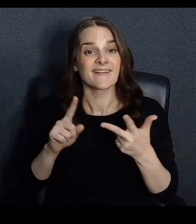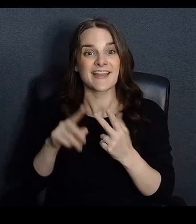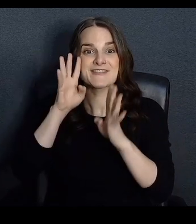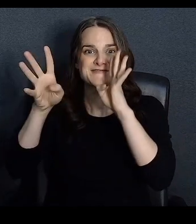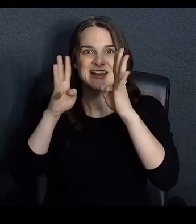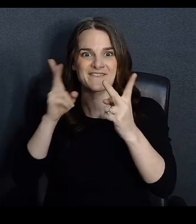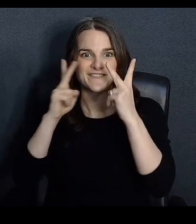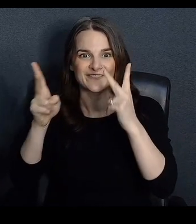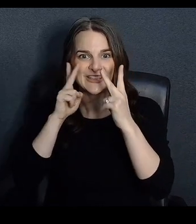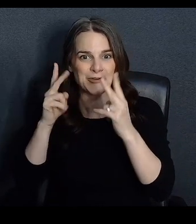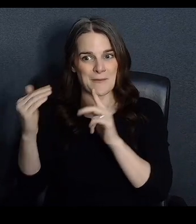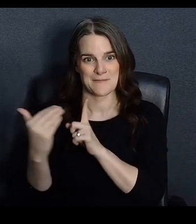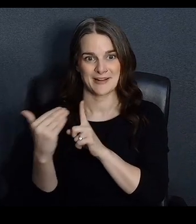can help us do all three of those things.